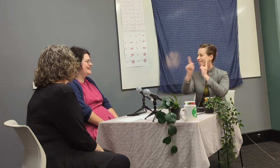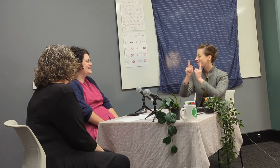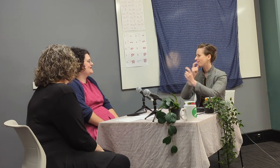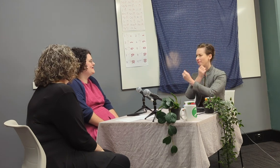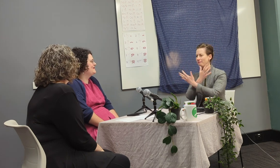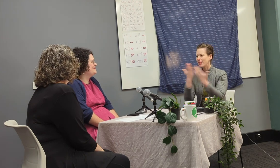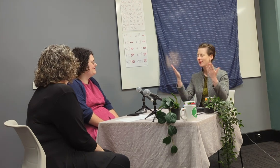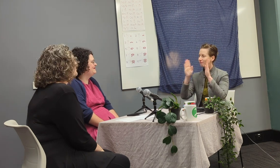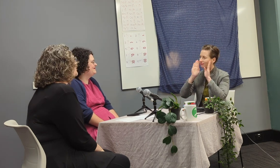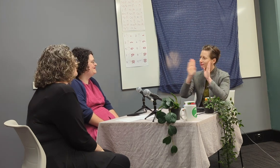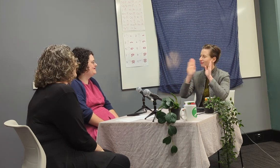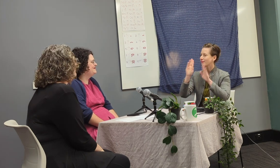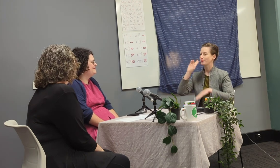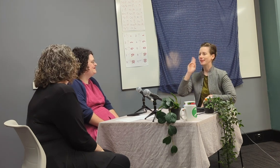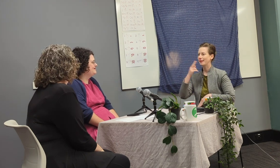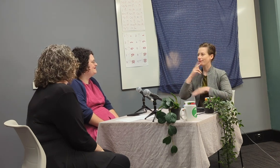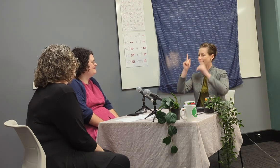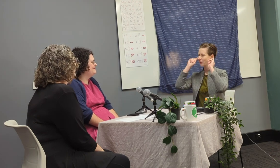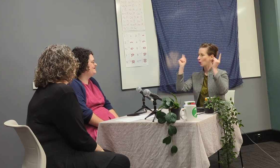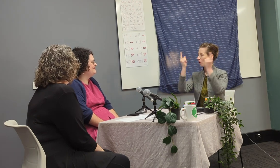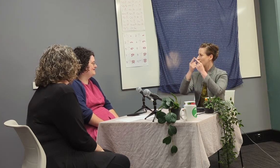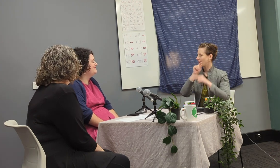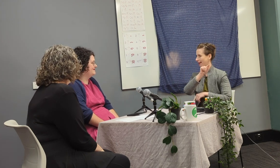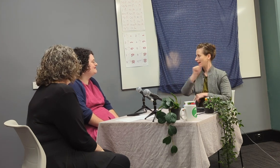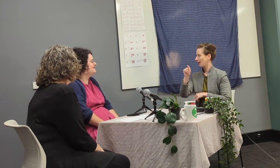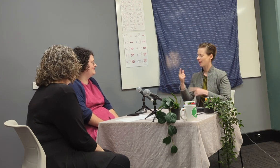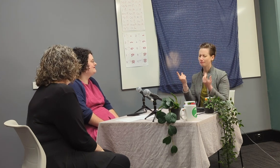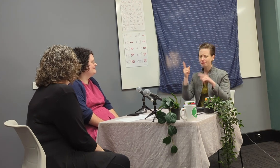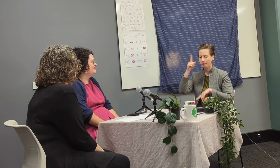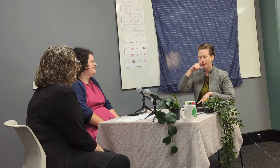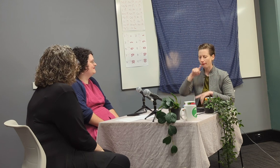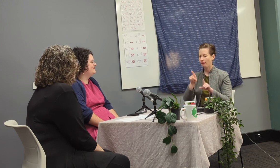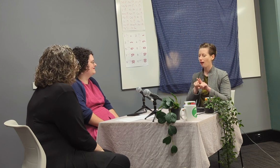I met so many marvellous d/Deaf scholars there.